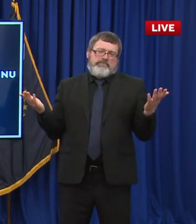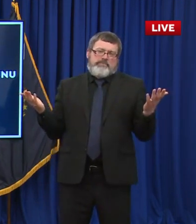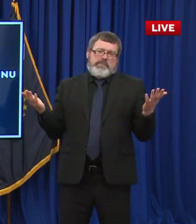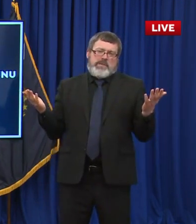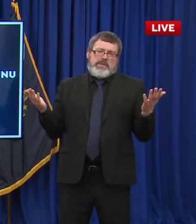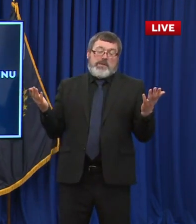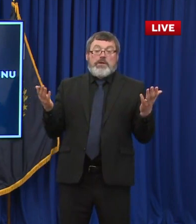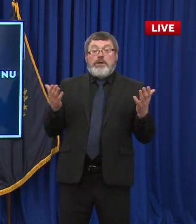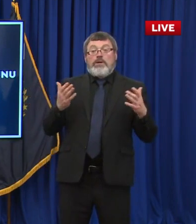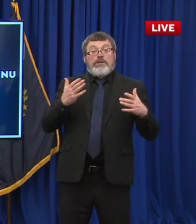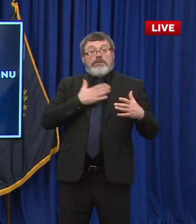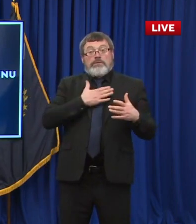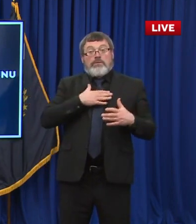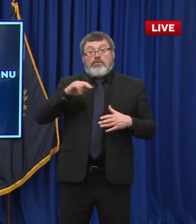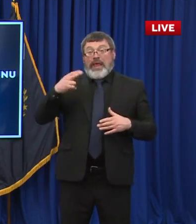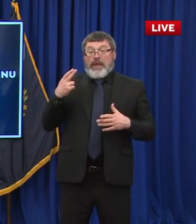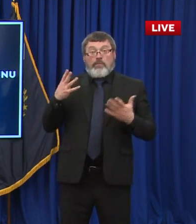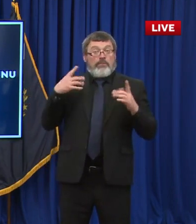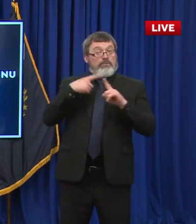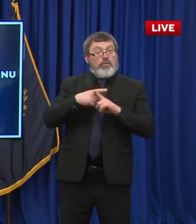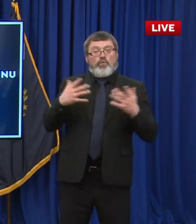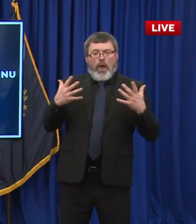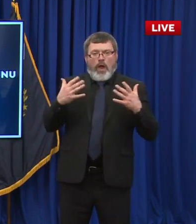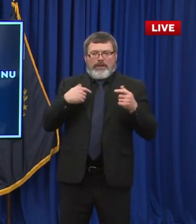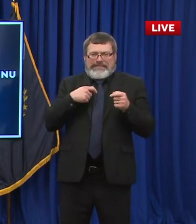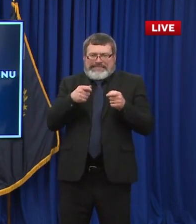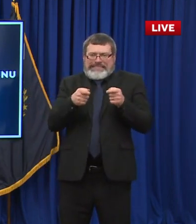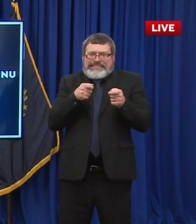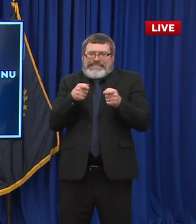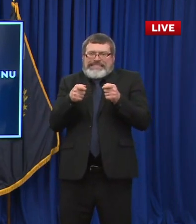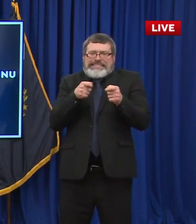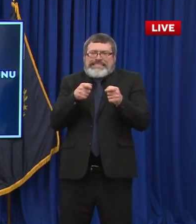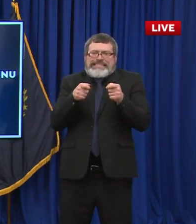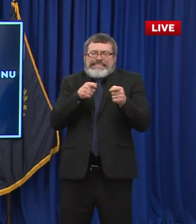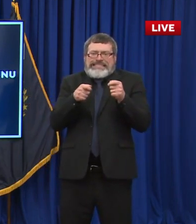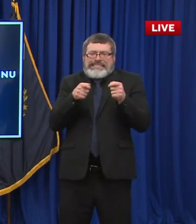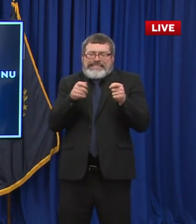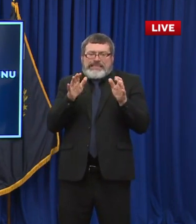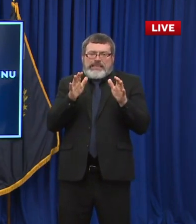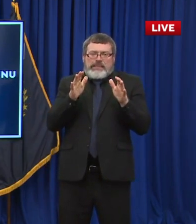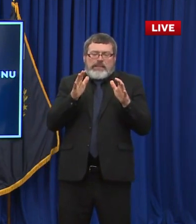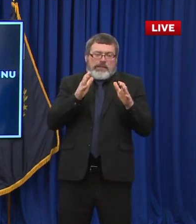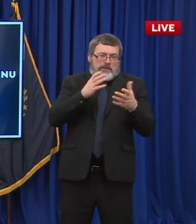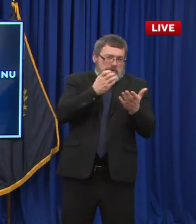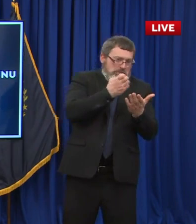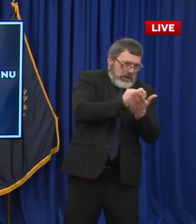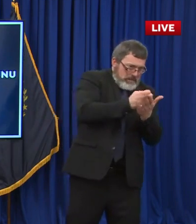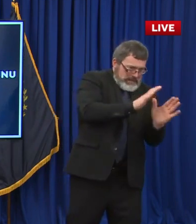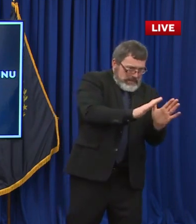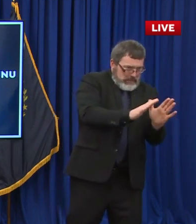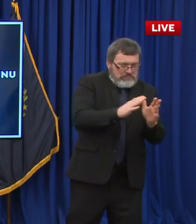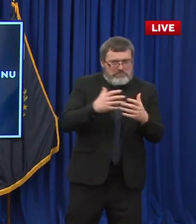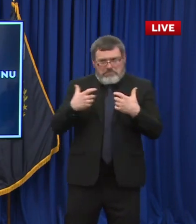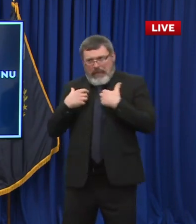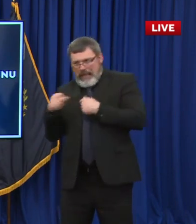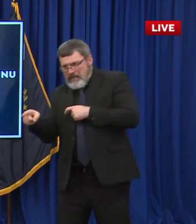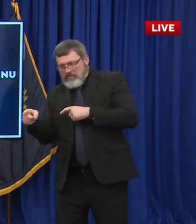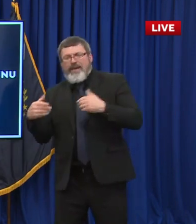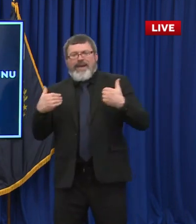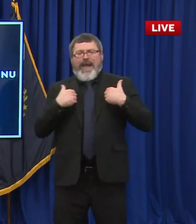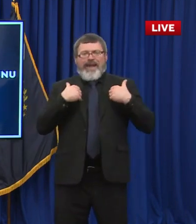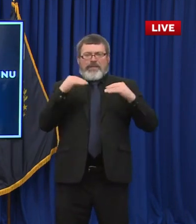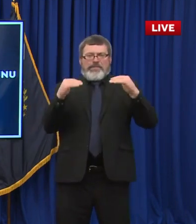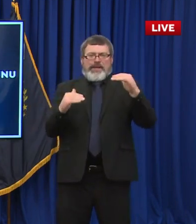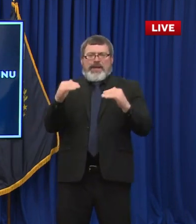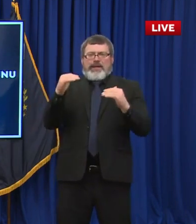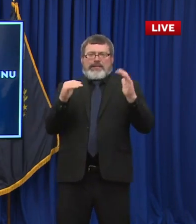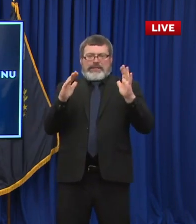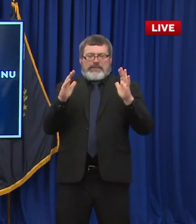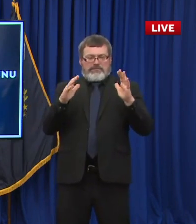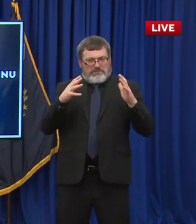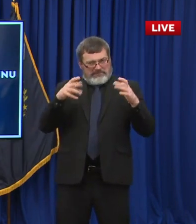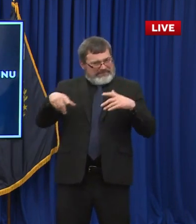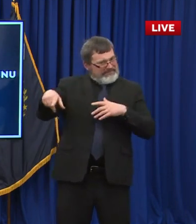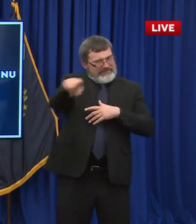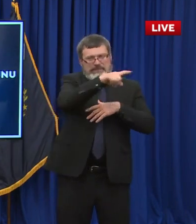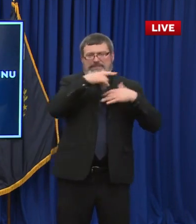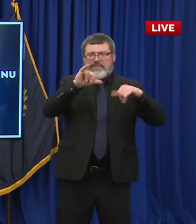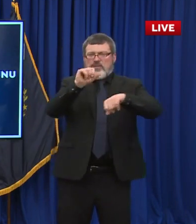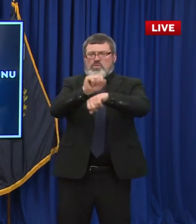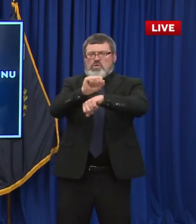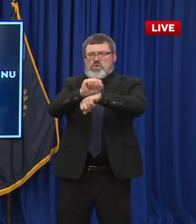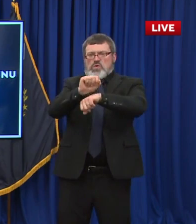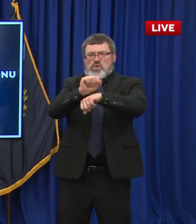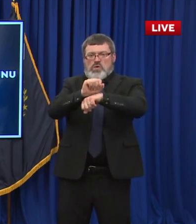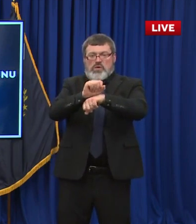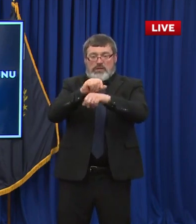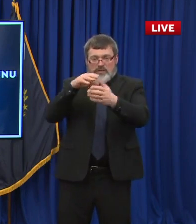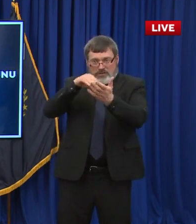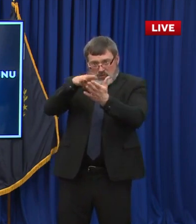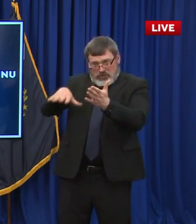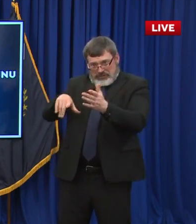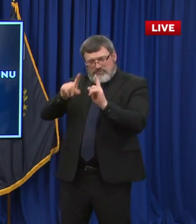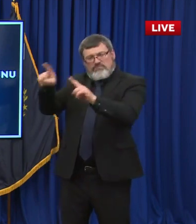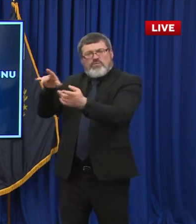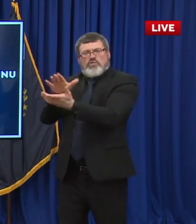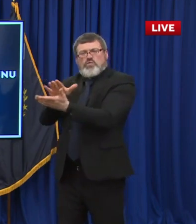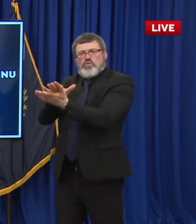THE VALUE THAT WE HAVE IS HAVING THAT BALANCE THAT WE HAVE BEEN ABLE TO MAINTAIN, HAVING A STRONG ECONOMY THAT CREATES A LOT OF ECONOMIC ACTIVITY AND HEALTH CARE OPPORTUNITIES, KEEPS